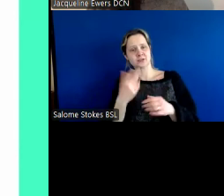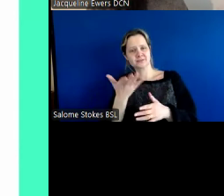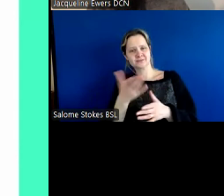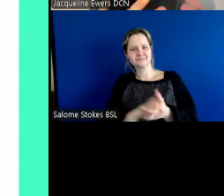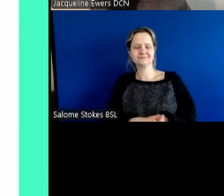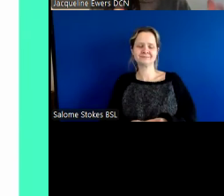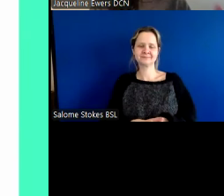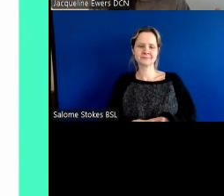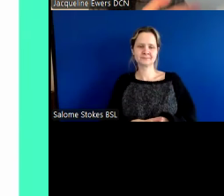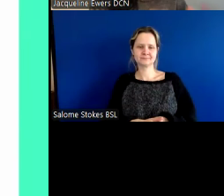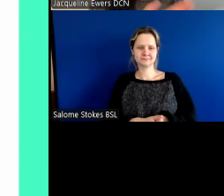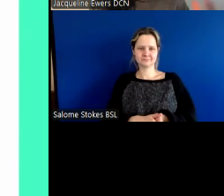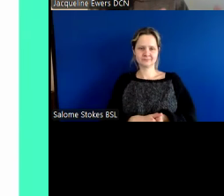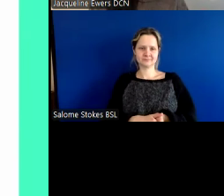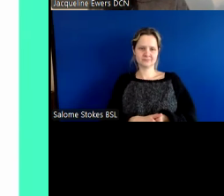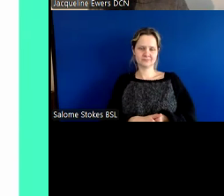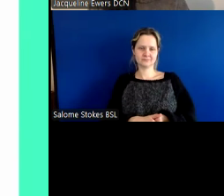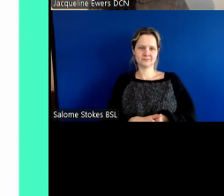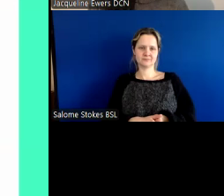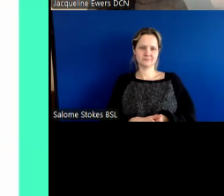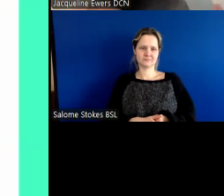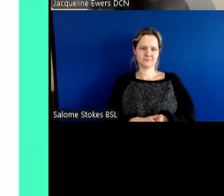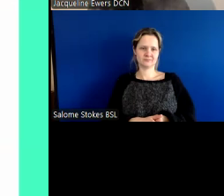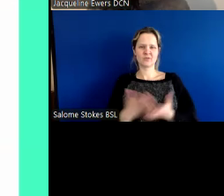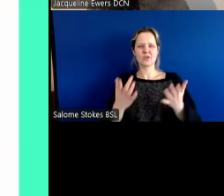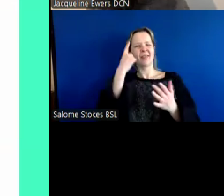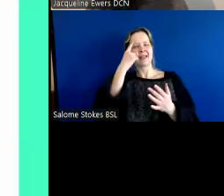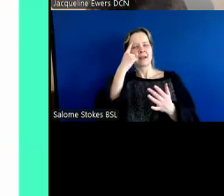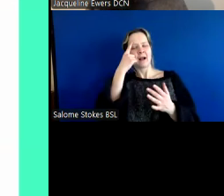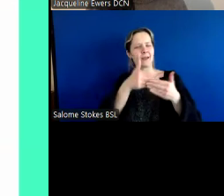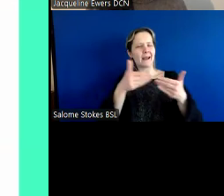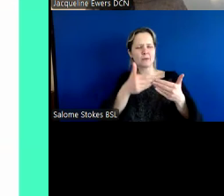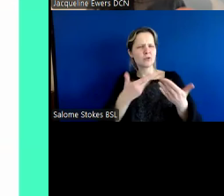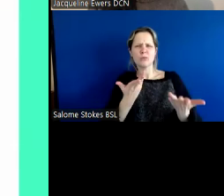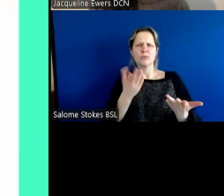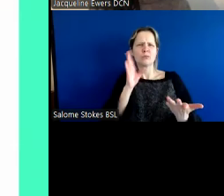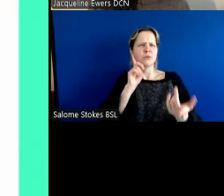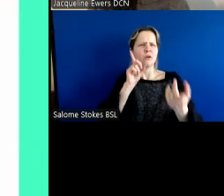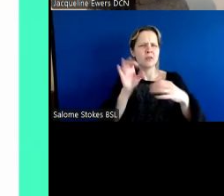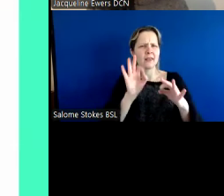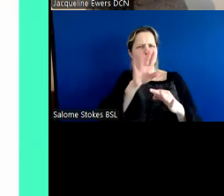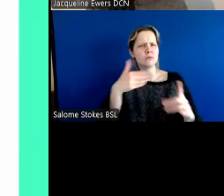I think, again, thinking about the language, "We haven't heard from you in a while." It's quite a light touch.